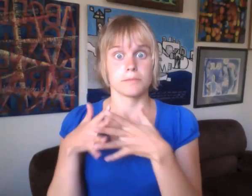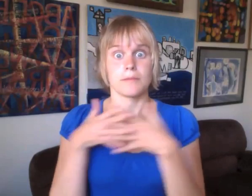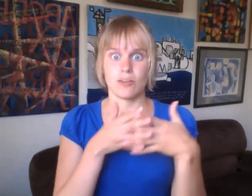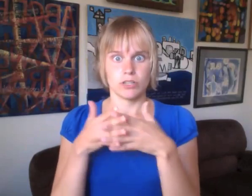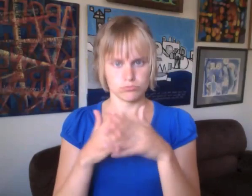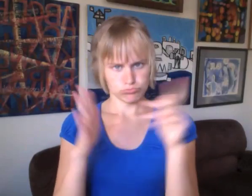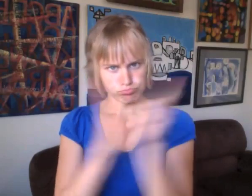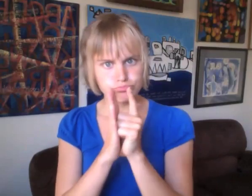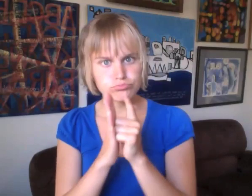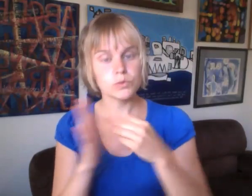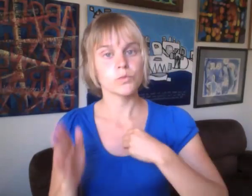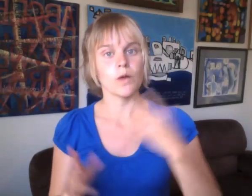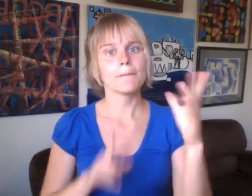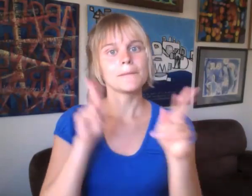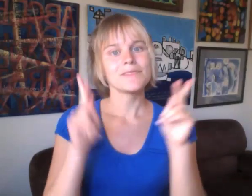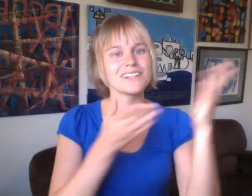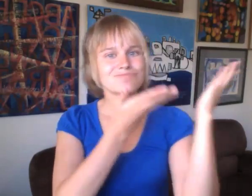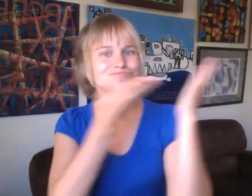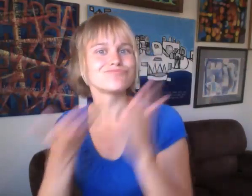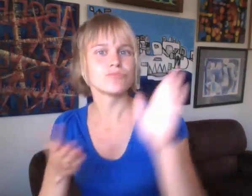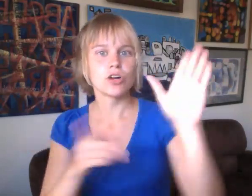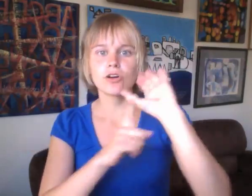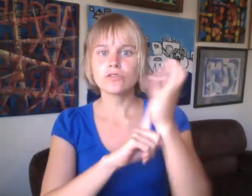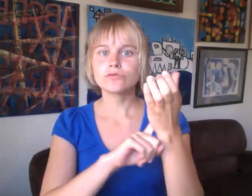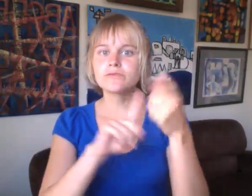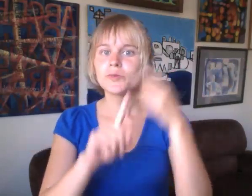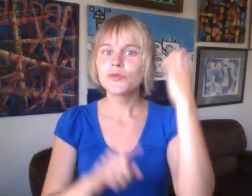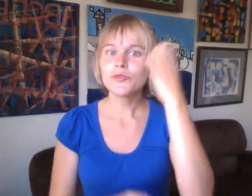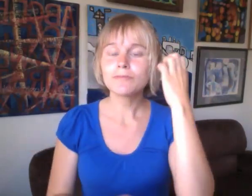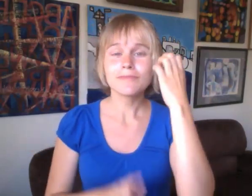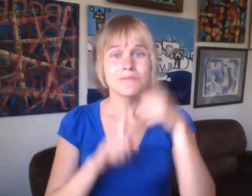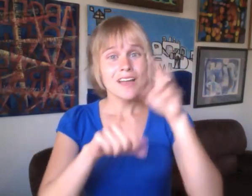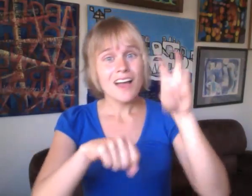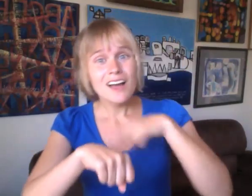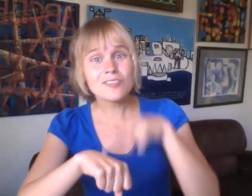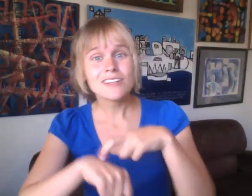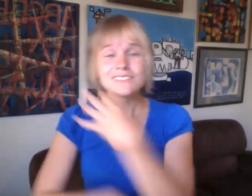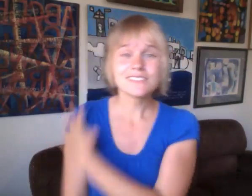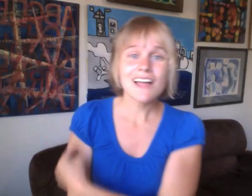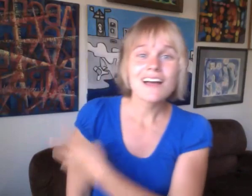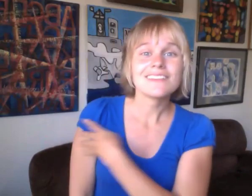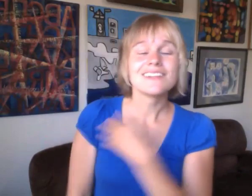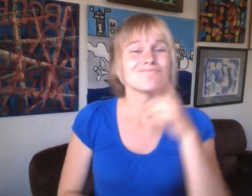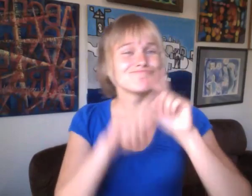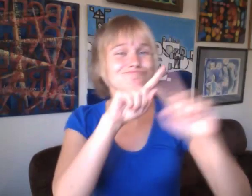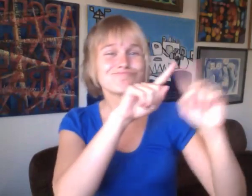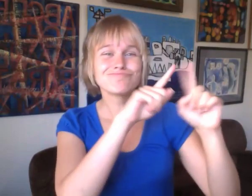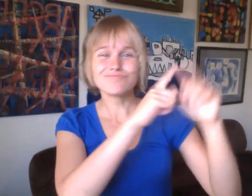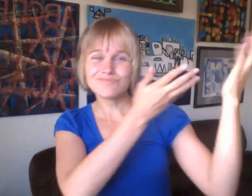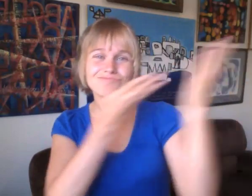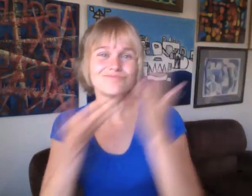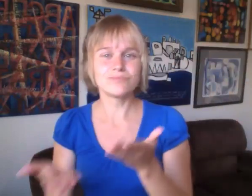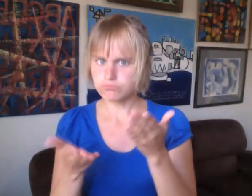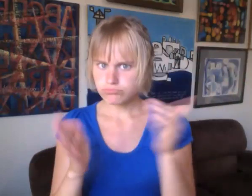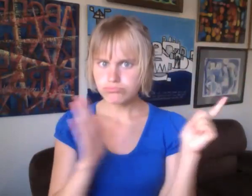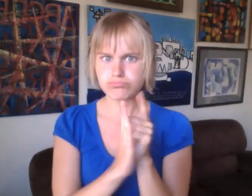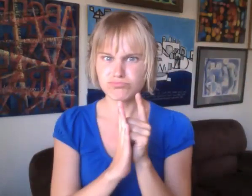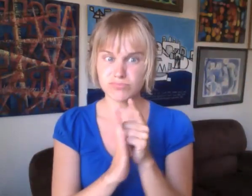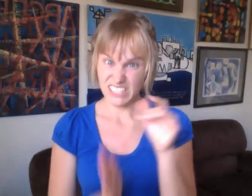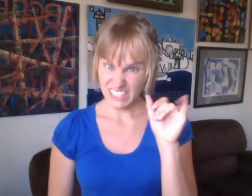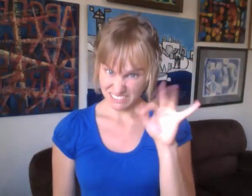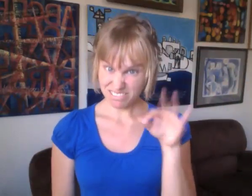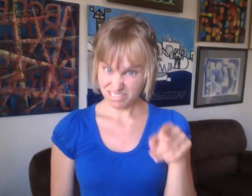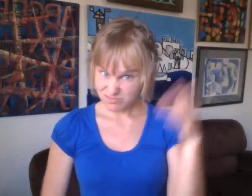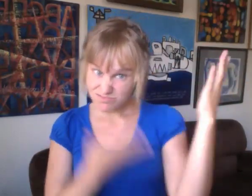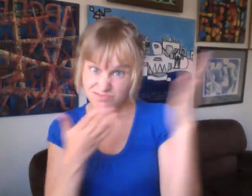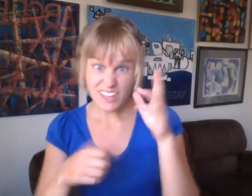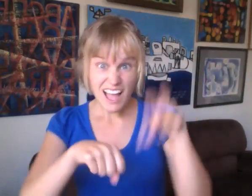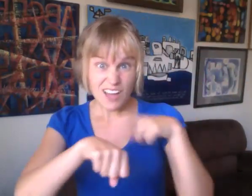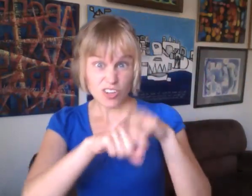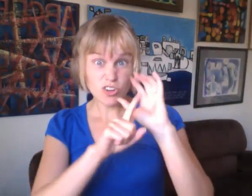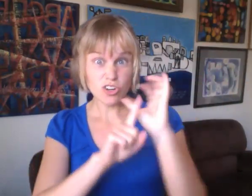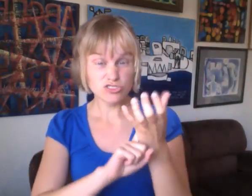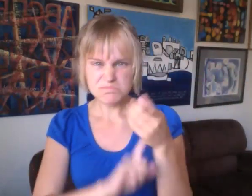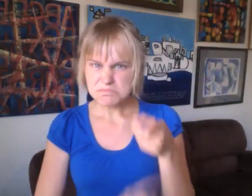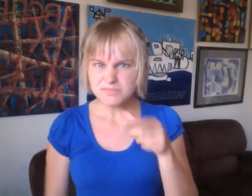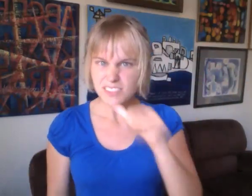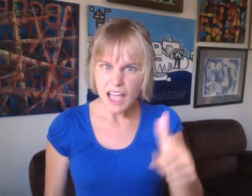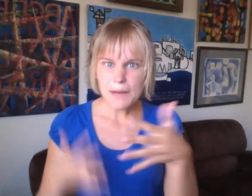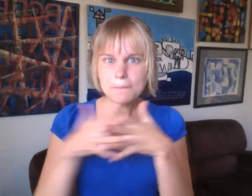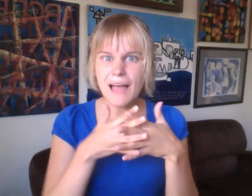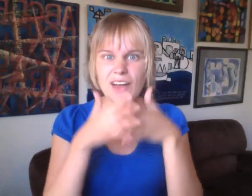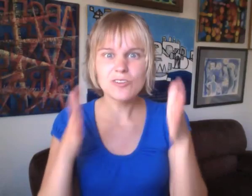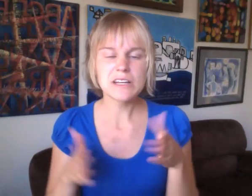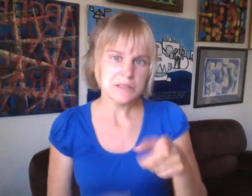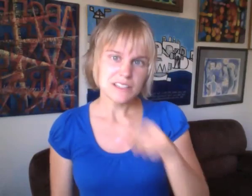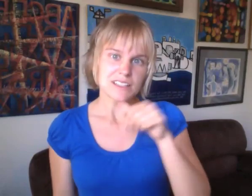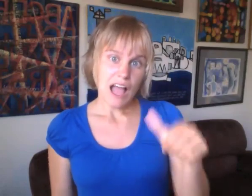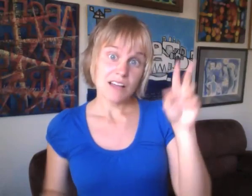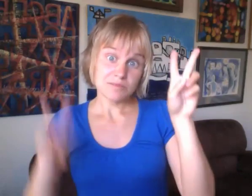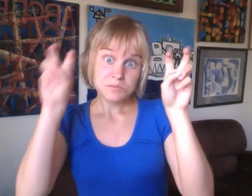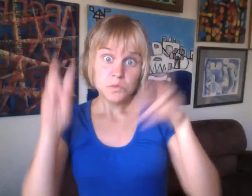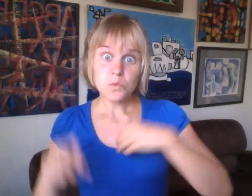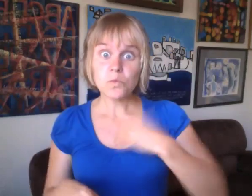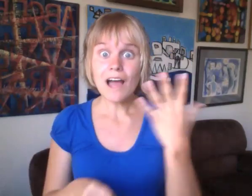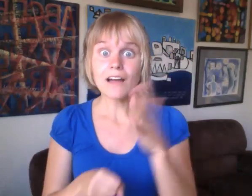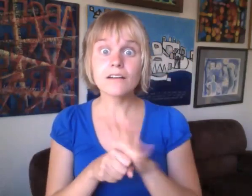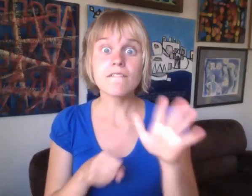they had to give up their cultures in order to be accepted as "true Americans."